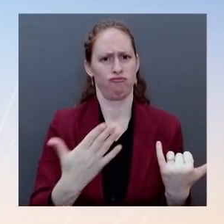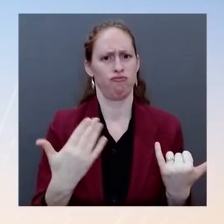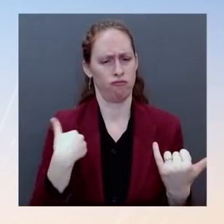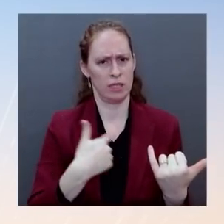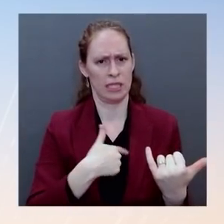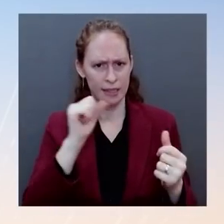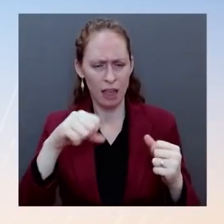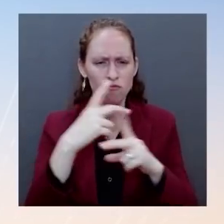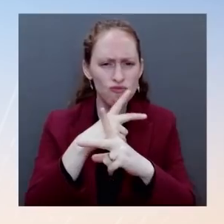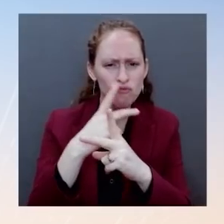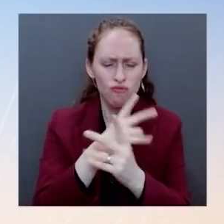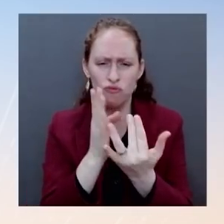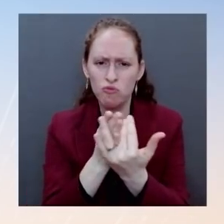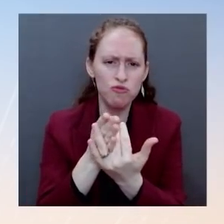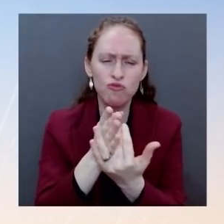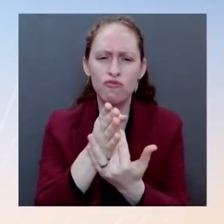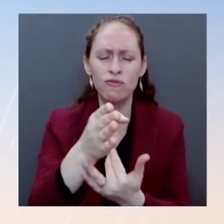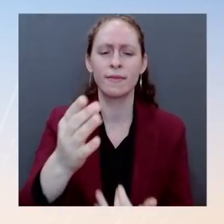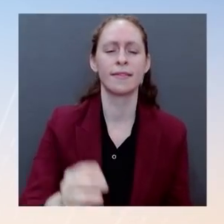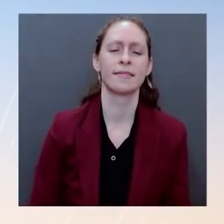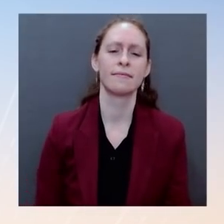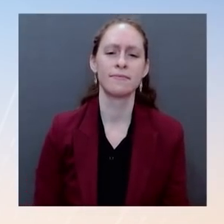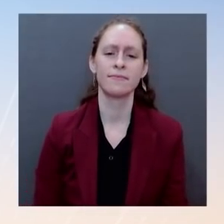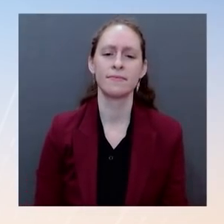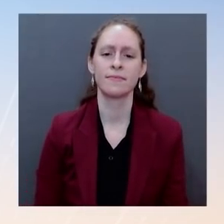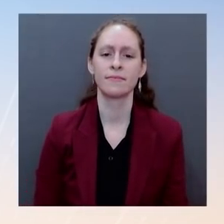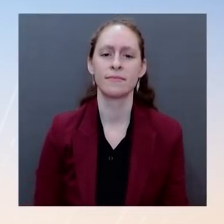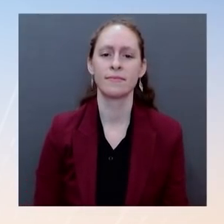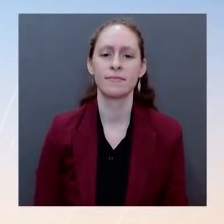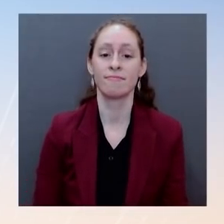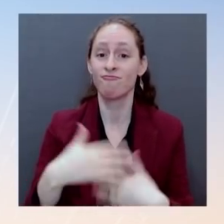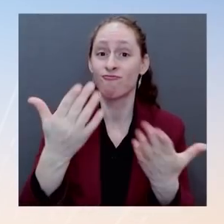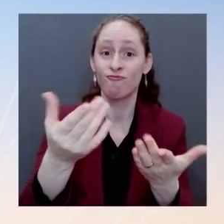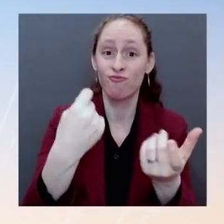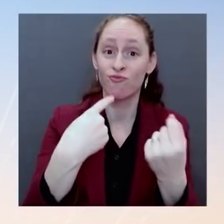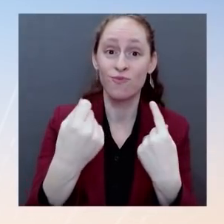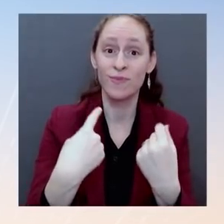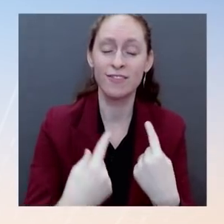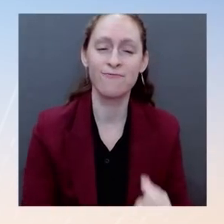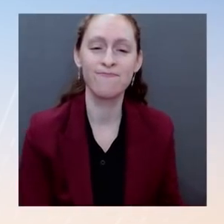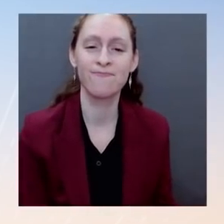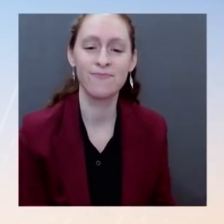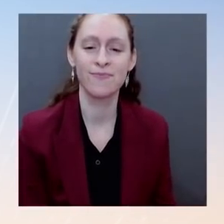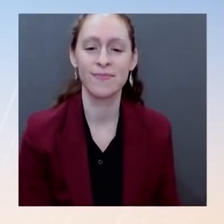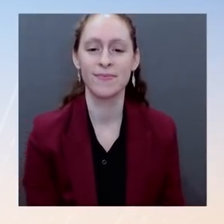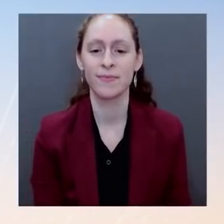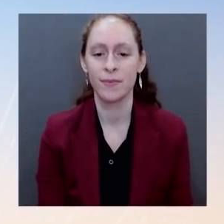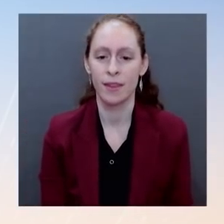The Press: Brian, thanks for coming today. The White House and other economists, last spring and fall,